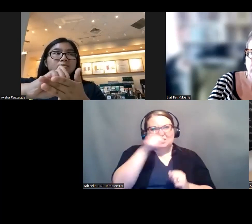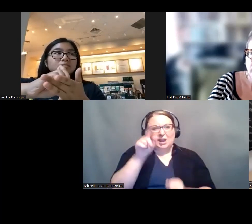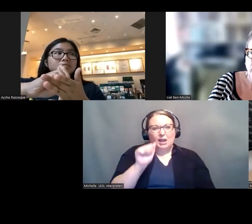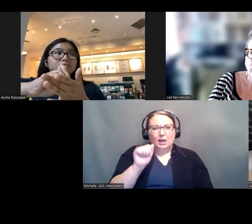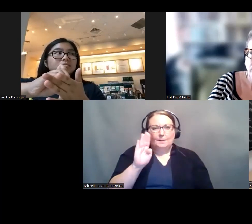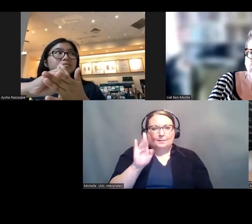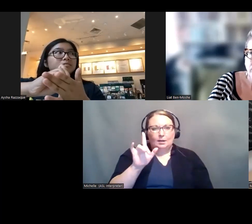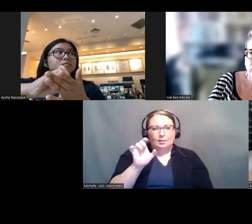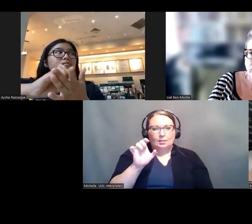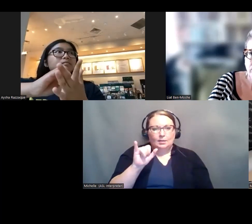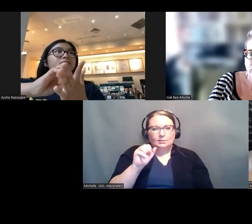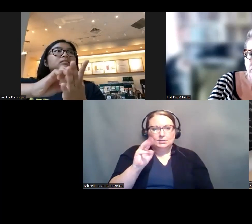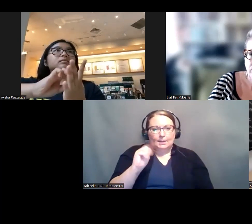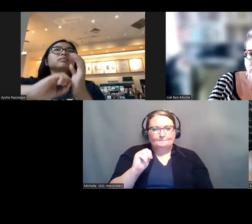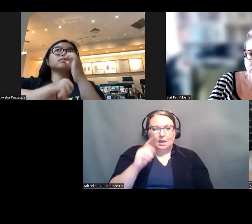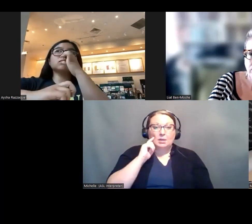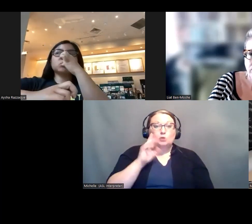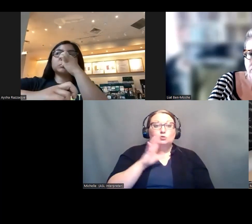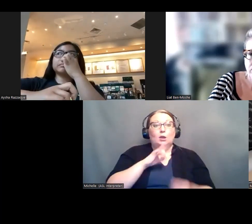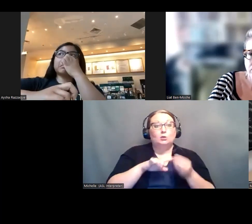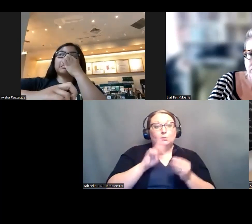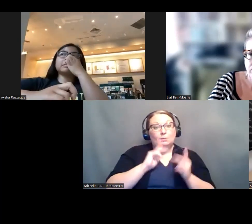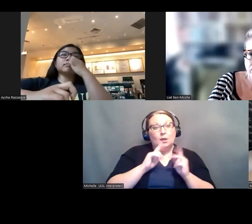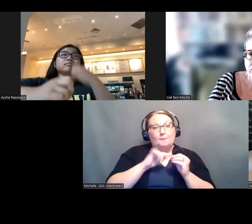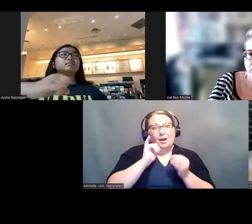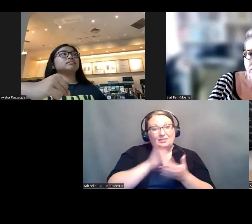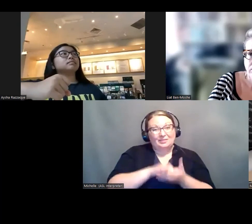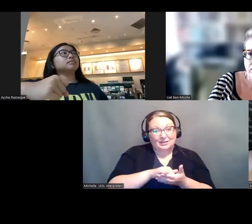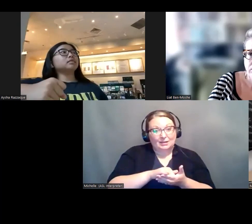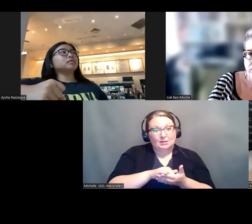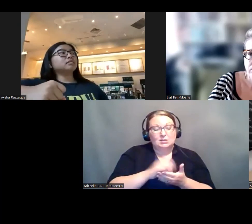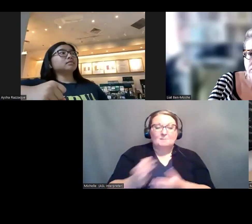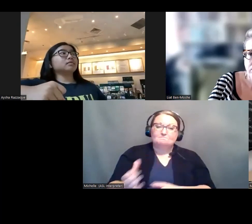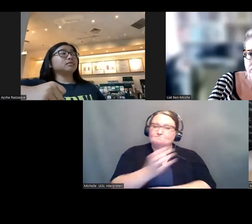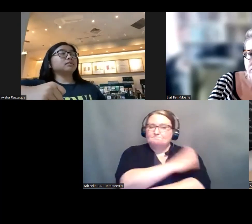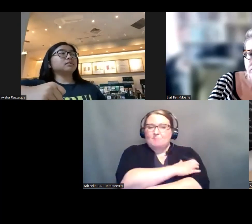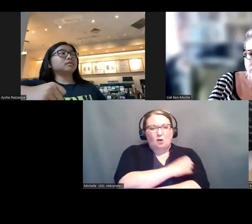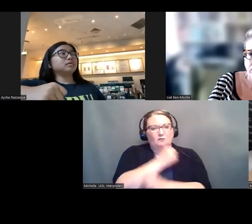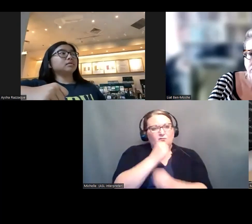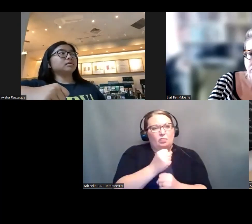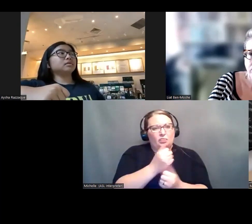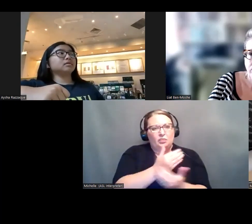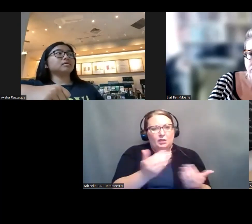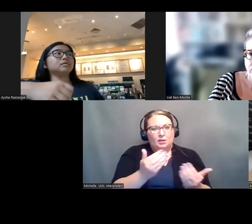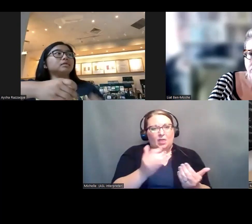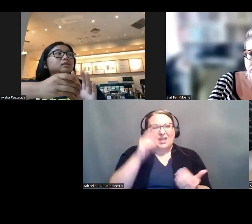And so I think talking with people about that is a powerful thing to do and is a political thing to do